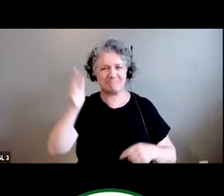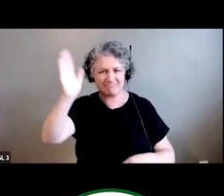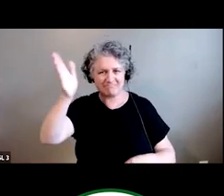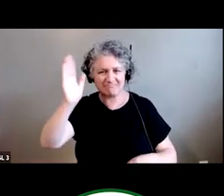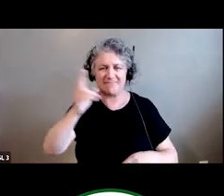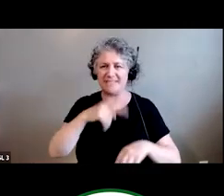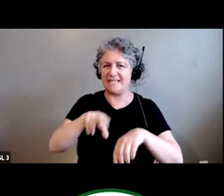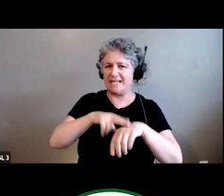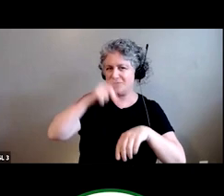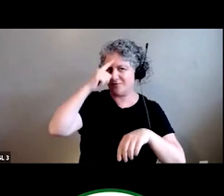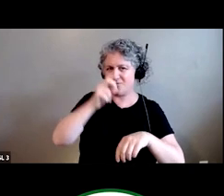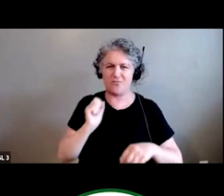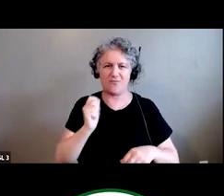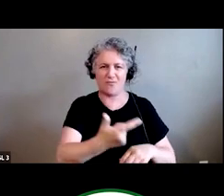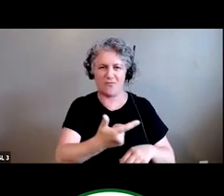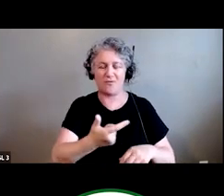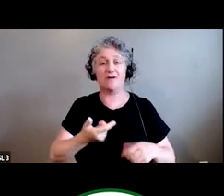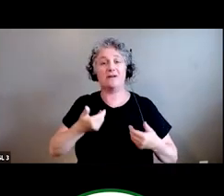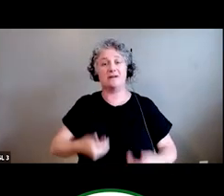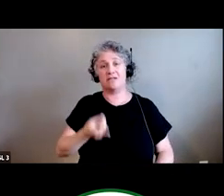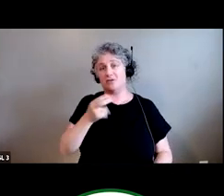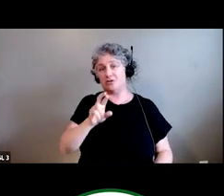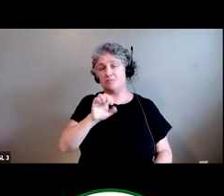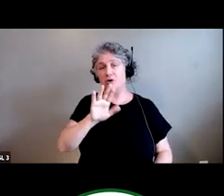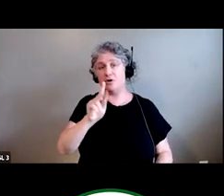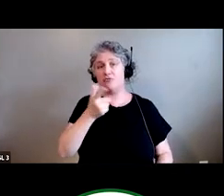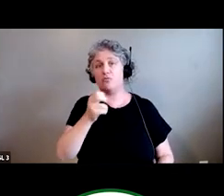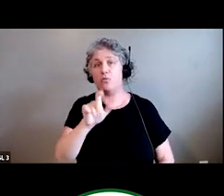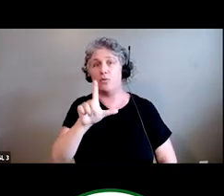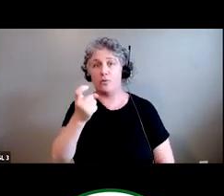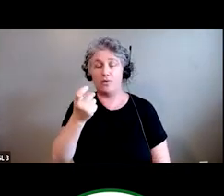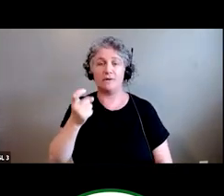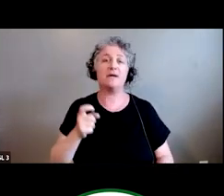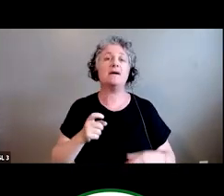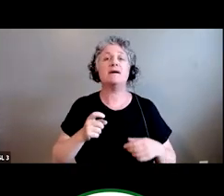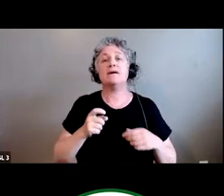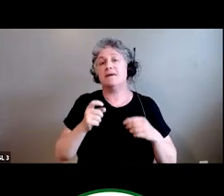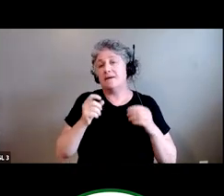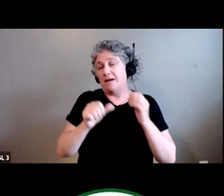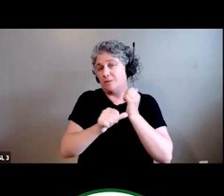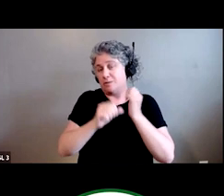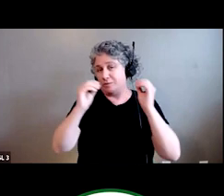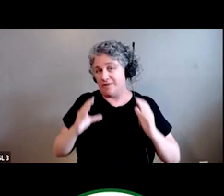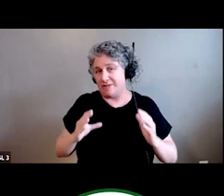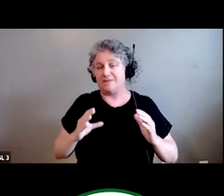I'm a white male and today we're sharing from the traditional territory of the Klatley to May and Prince George BC.